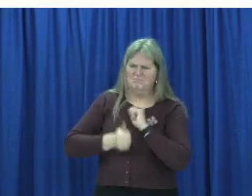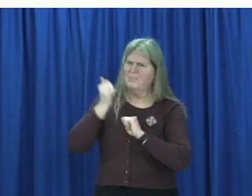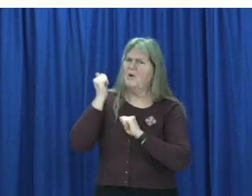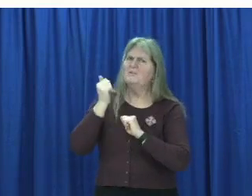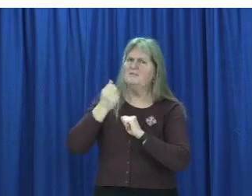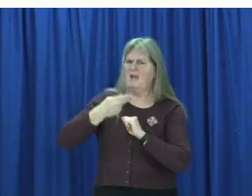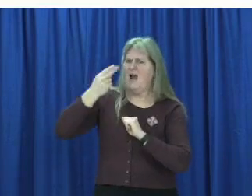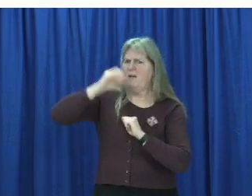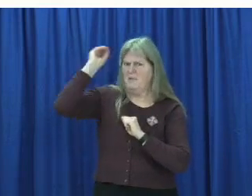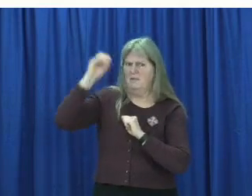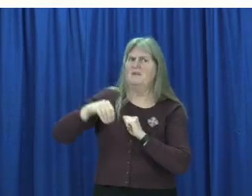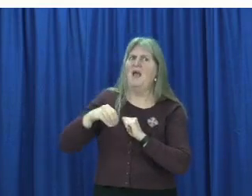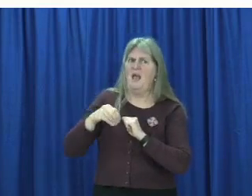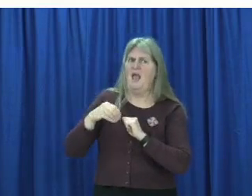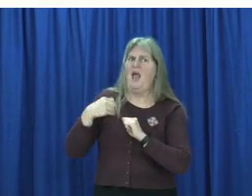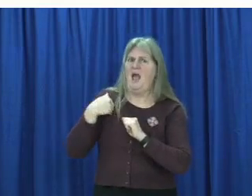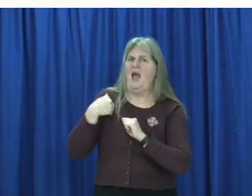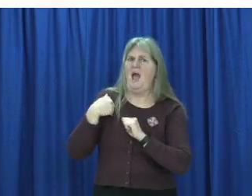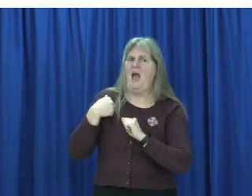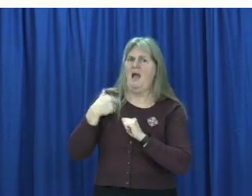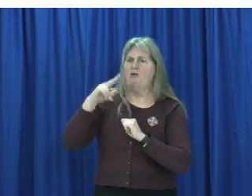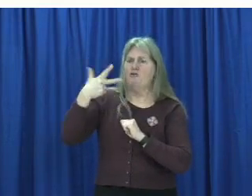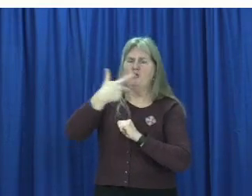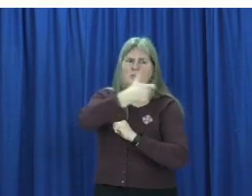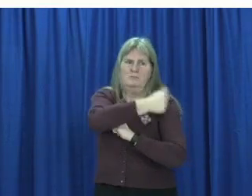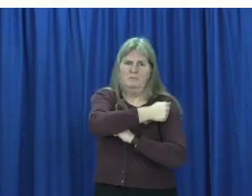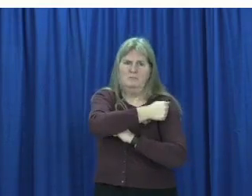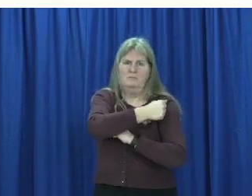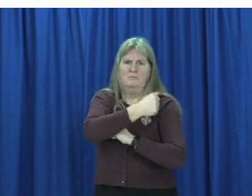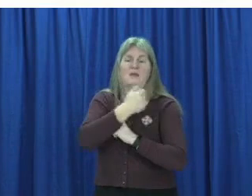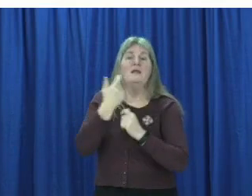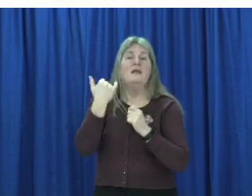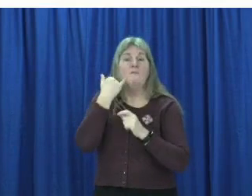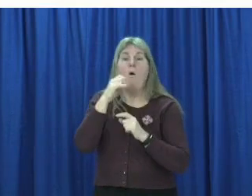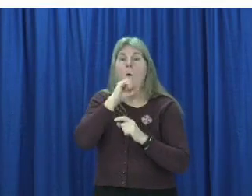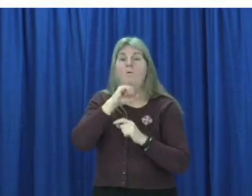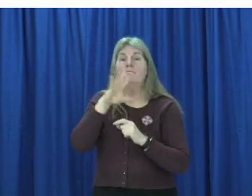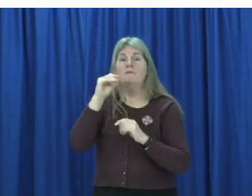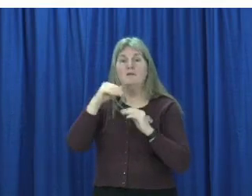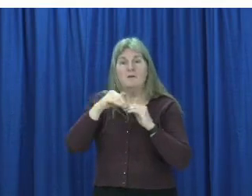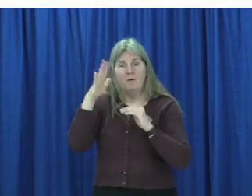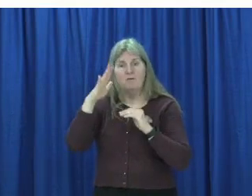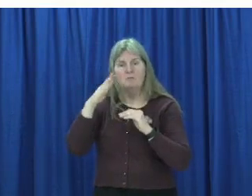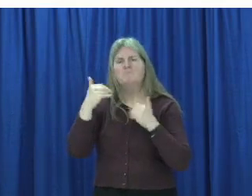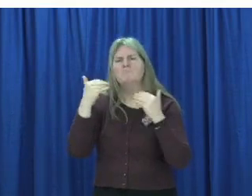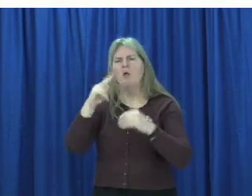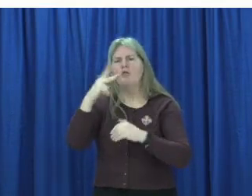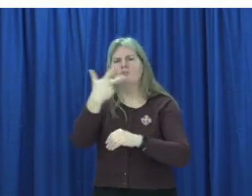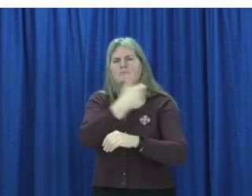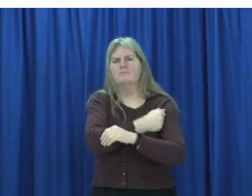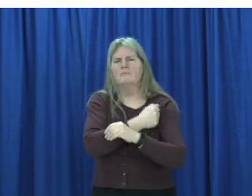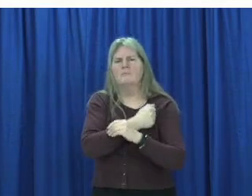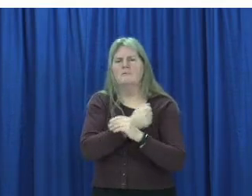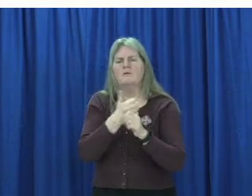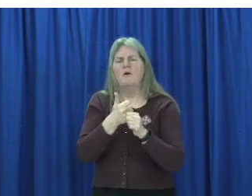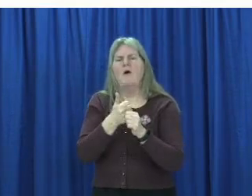proportion, and I encourage those people over 50 to continue getting boosted in order to prevent severe illness.